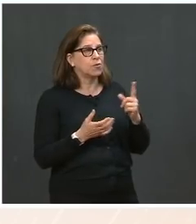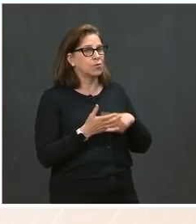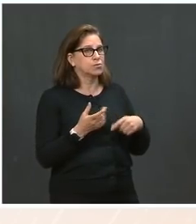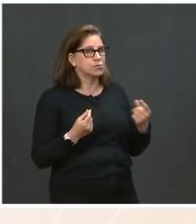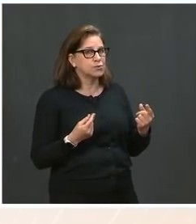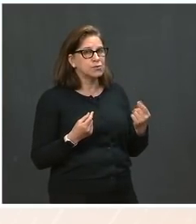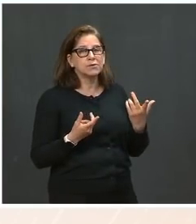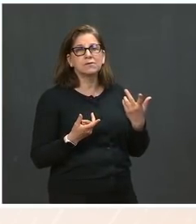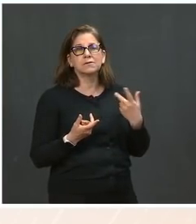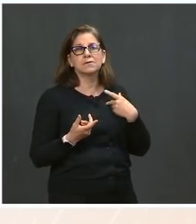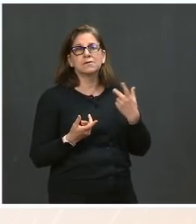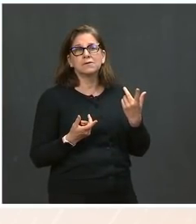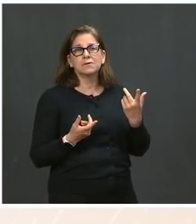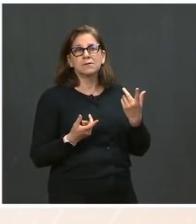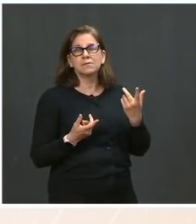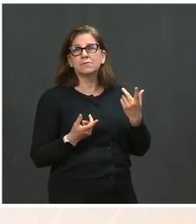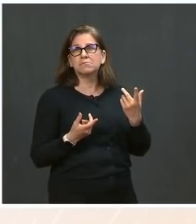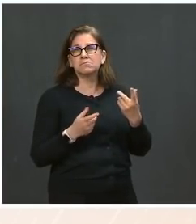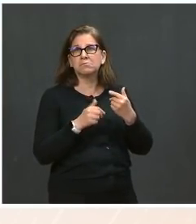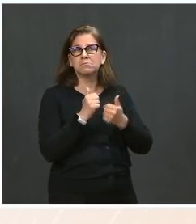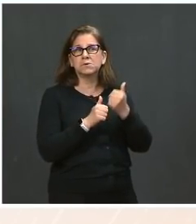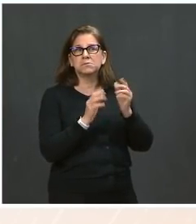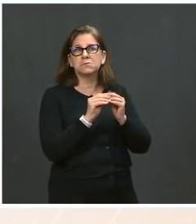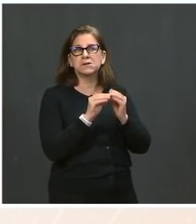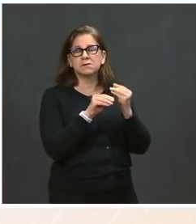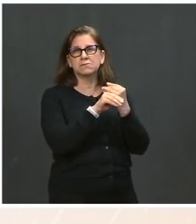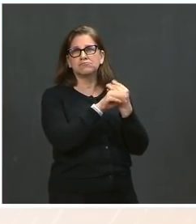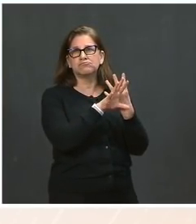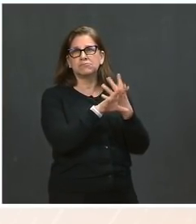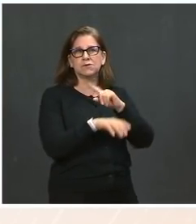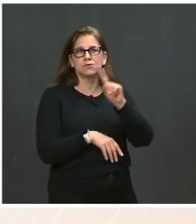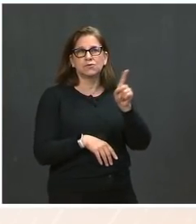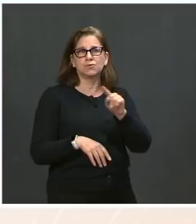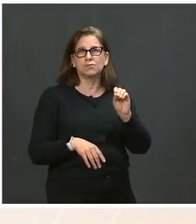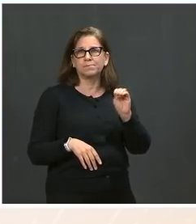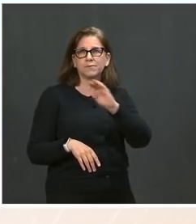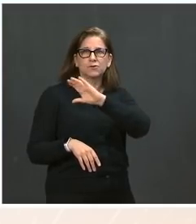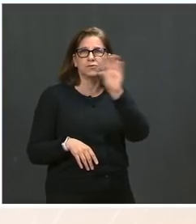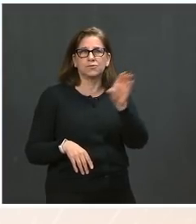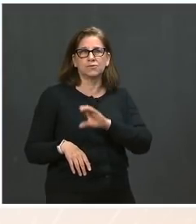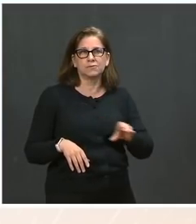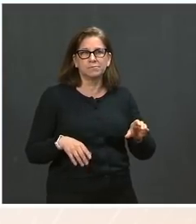and making our case through that and the phones. So we'll see, you know, how it goes.